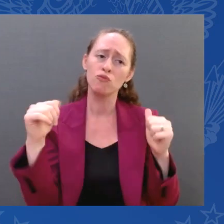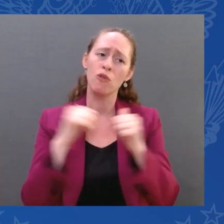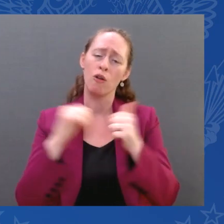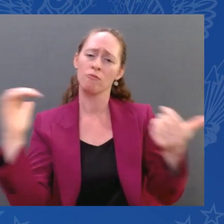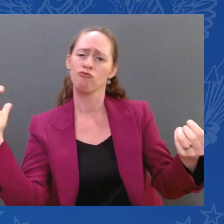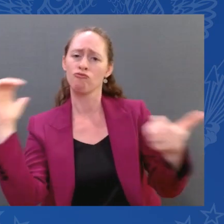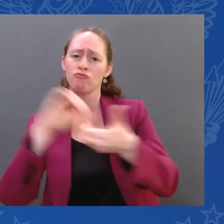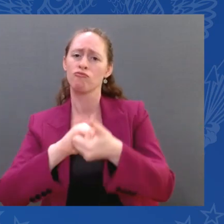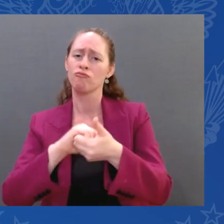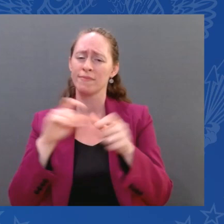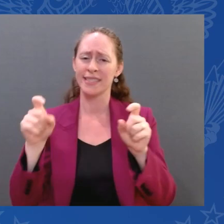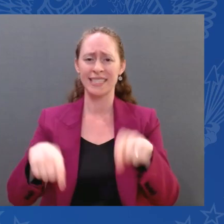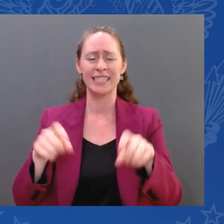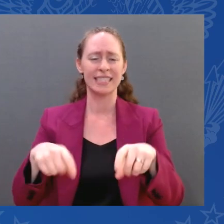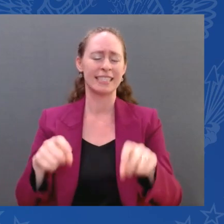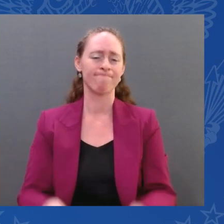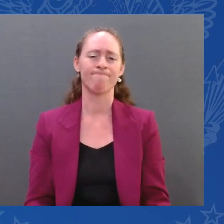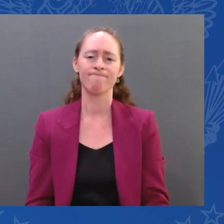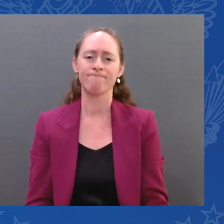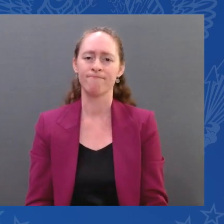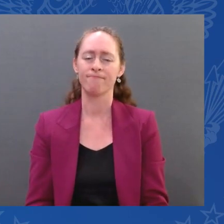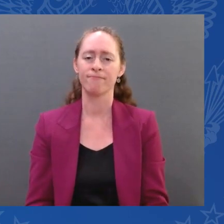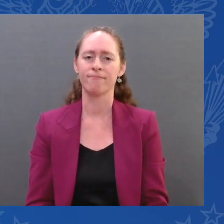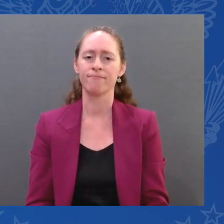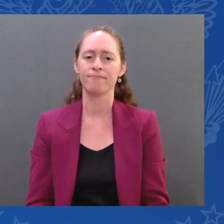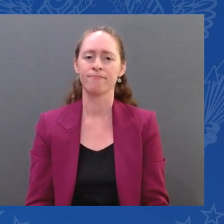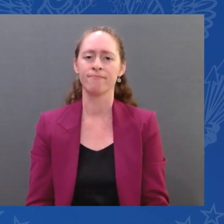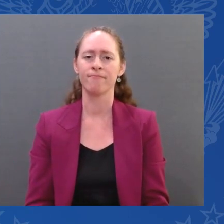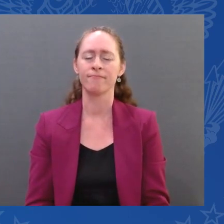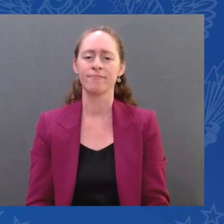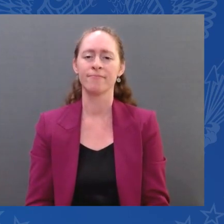Just ask Khizr Khan, who studied the U.S. Constitution,